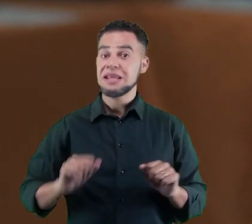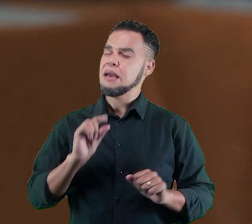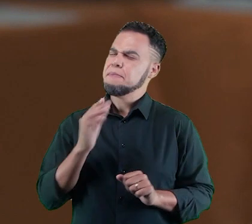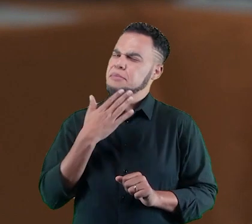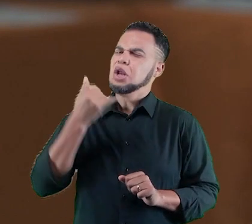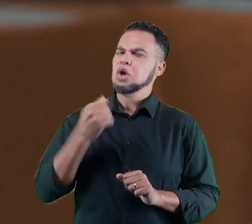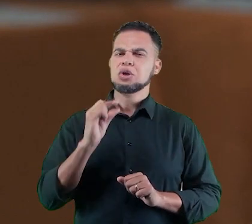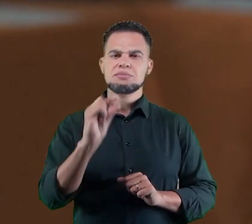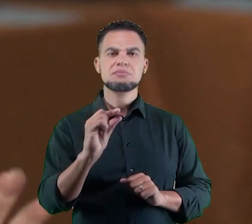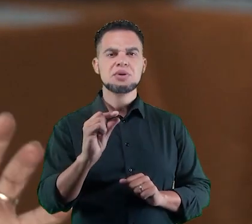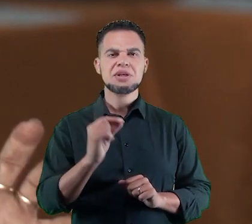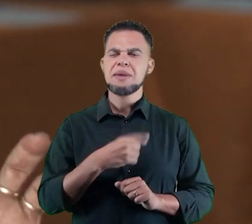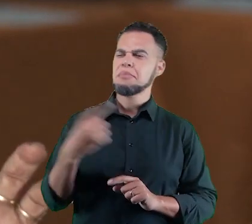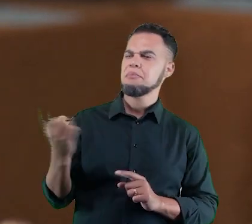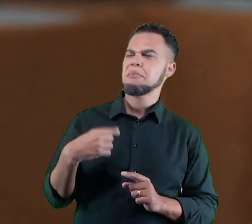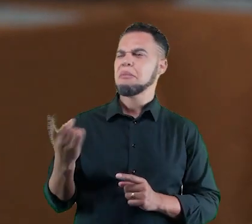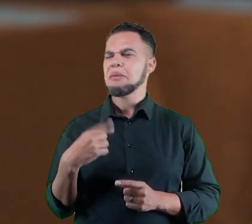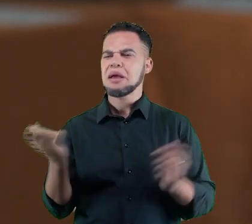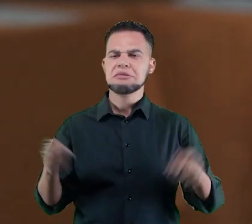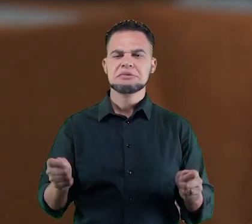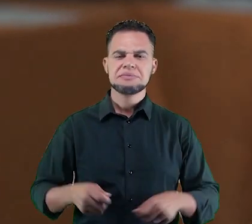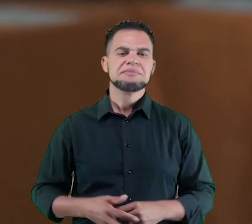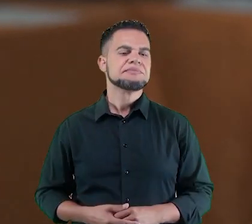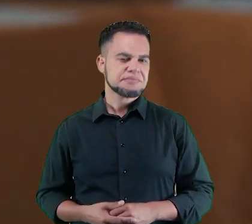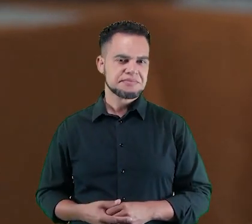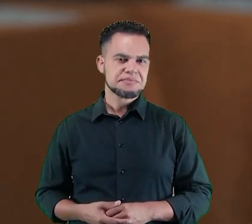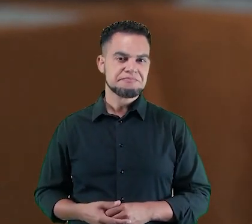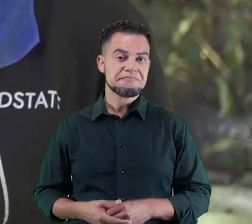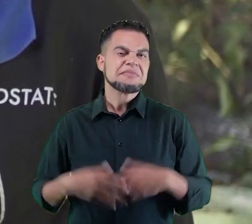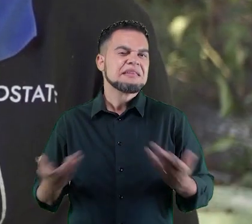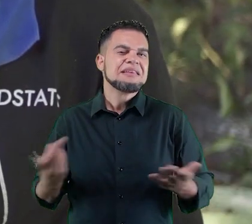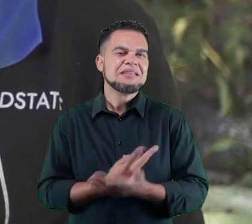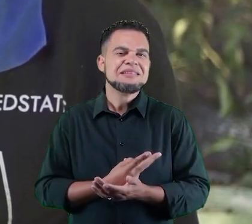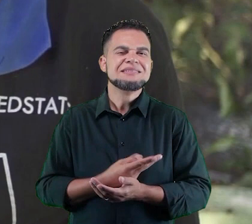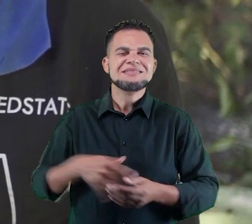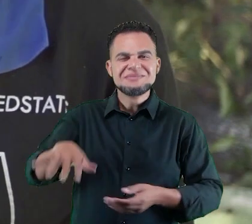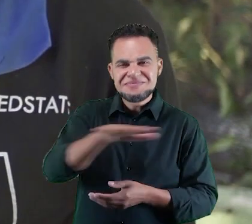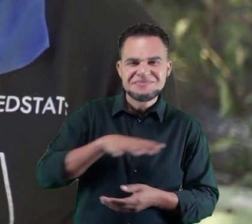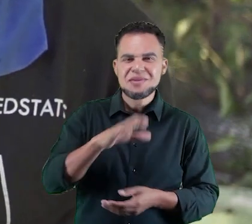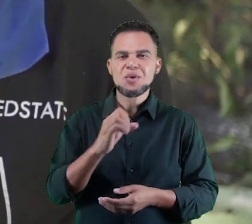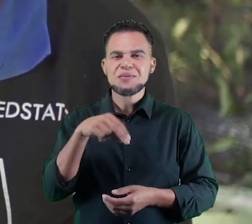Then, after we got the gravel, it got better, little by little, here and there... And our neighborhood, Conceição, started to grow